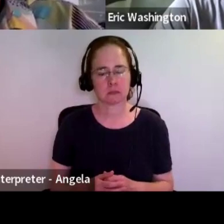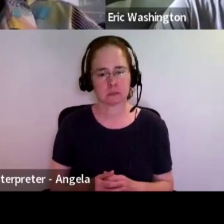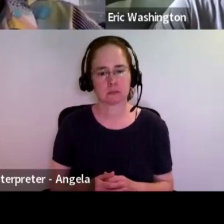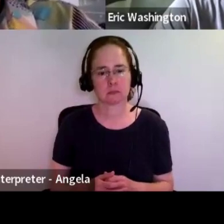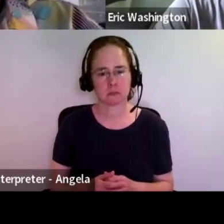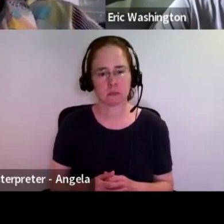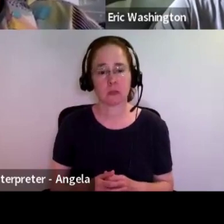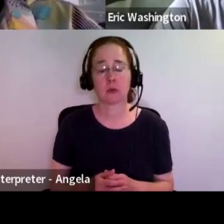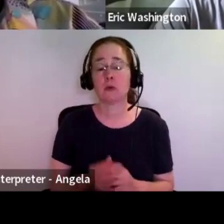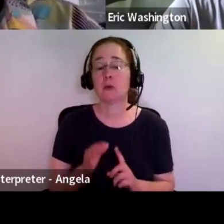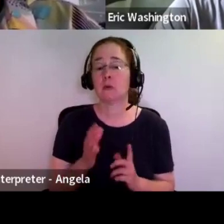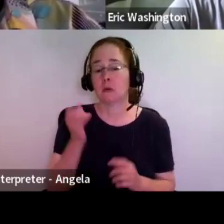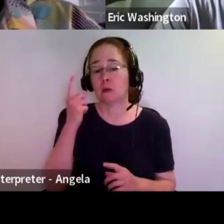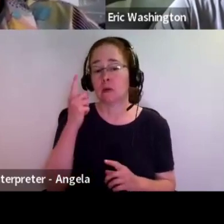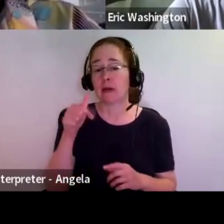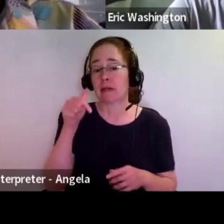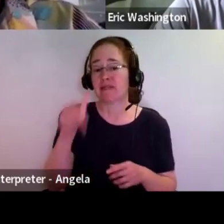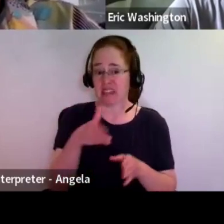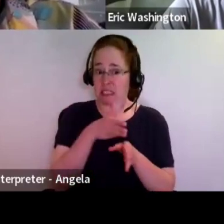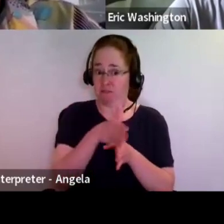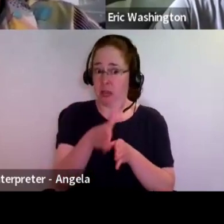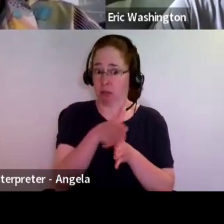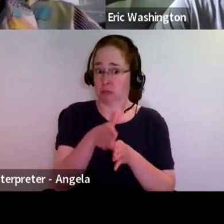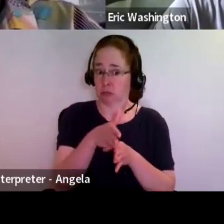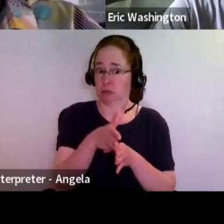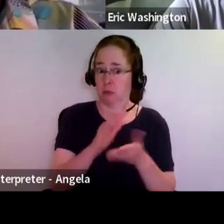especially getting into the field and becoming more and more